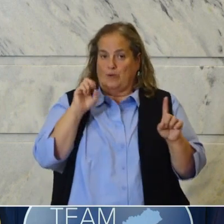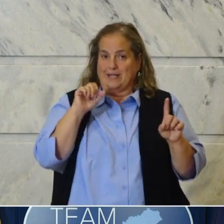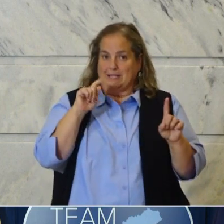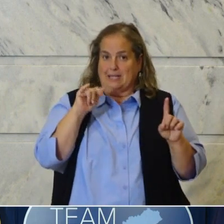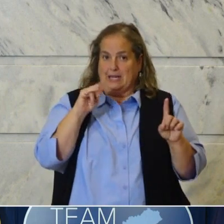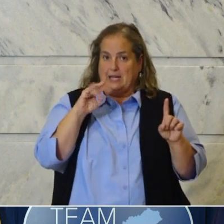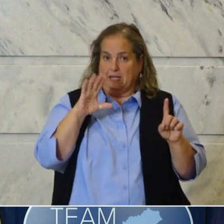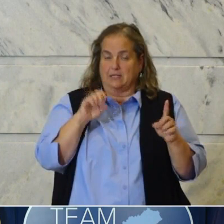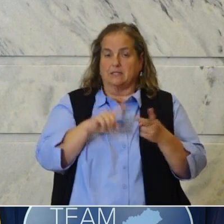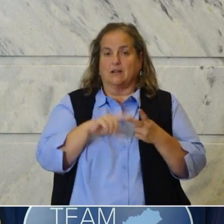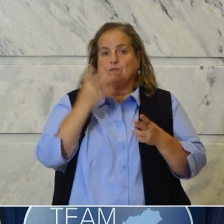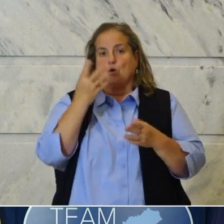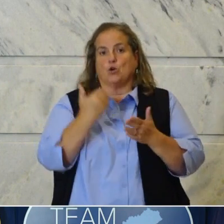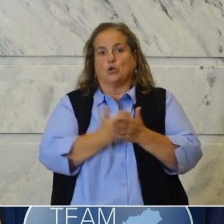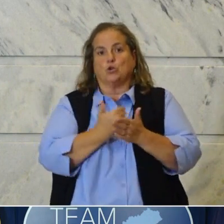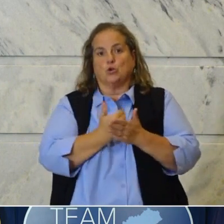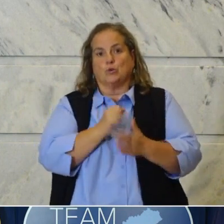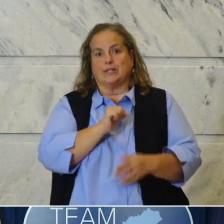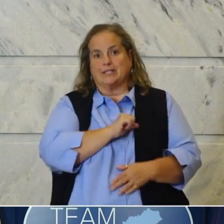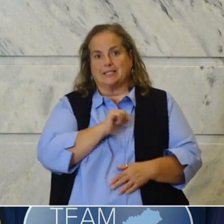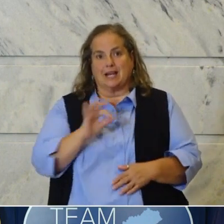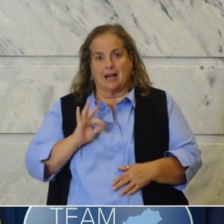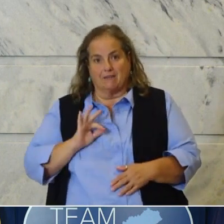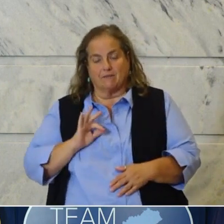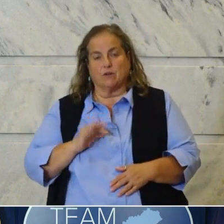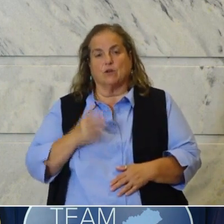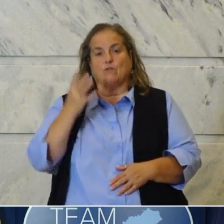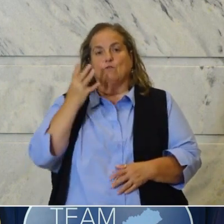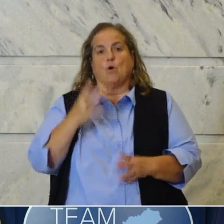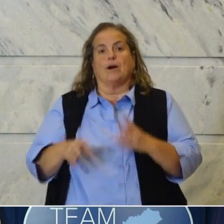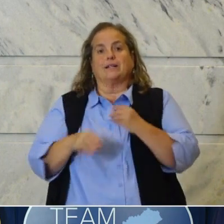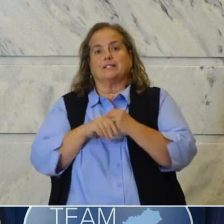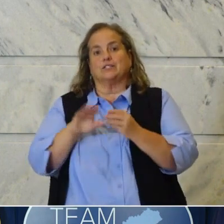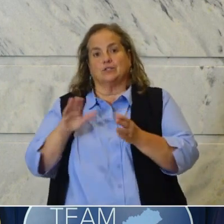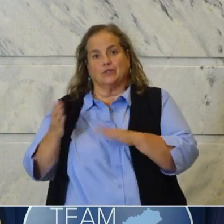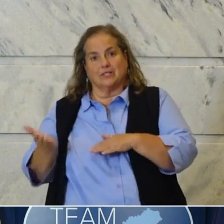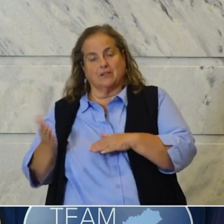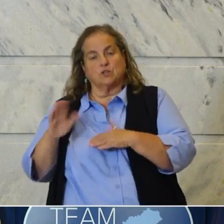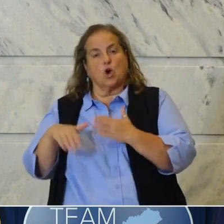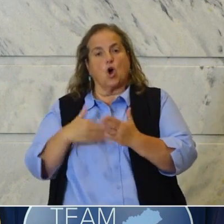staff testing positive. Four additional deaths. All residents. Five new